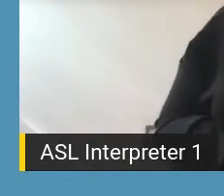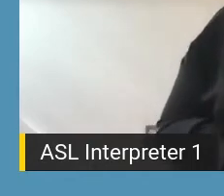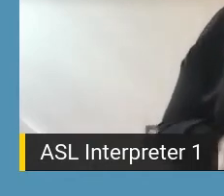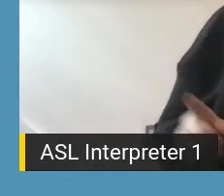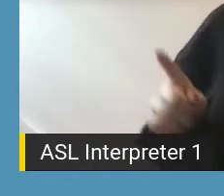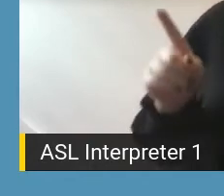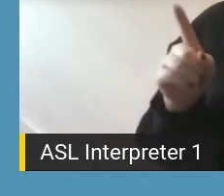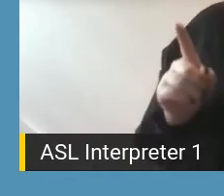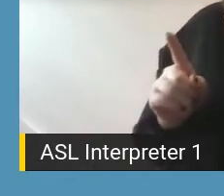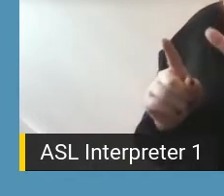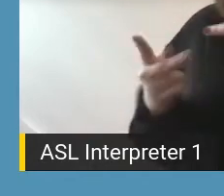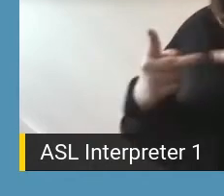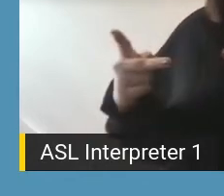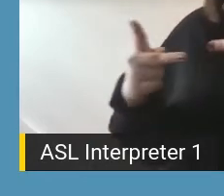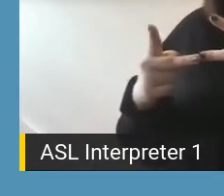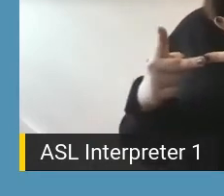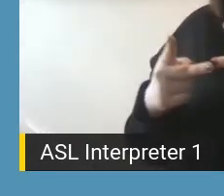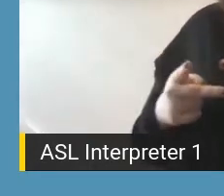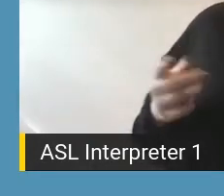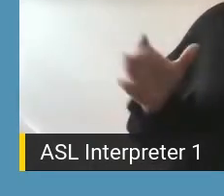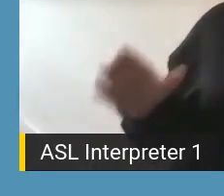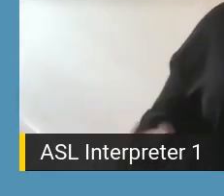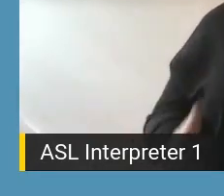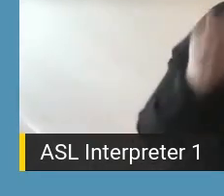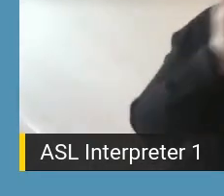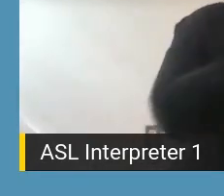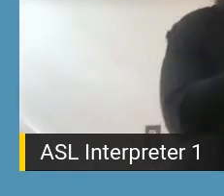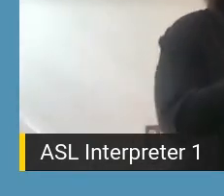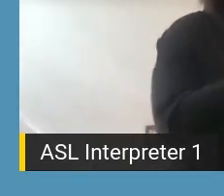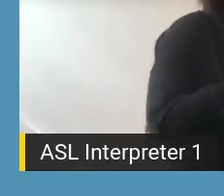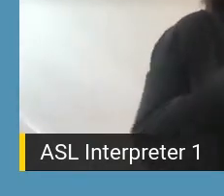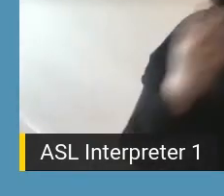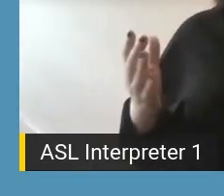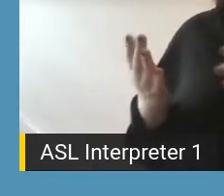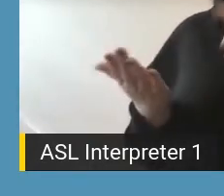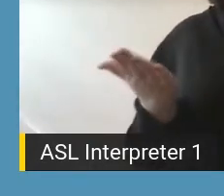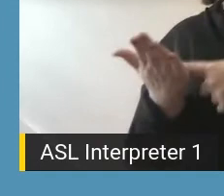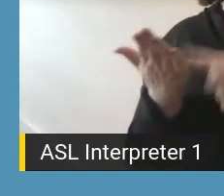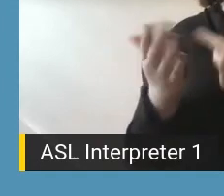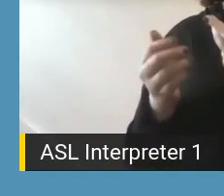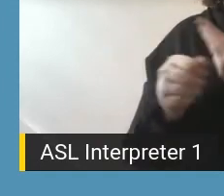on the phone to you and you record yourself on your end? And so on. If they have a second